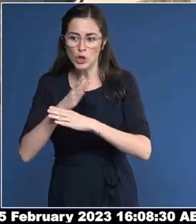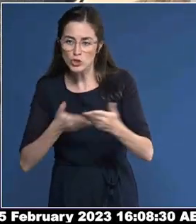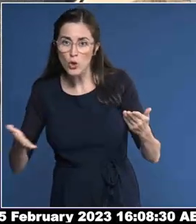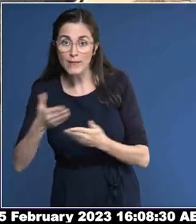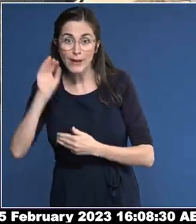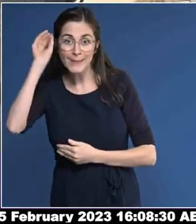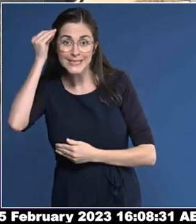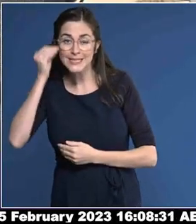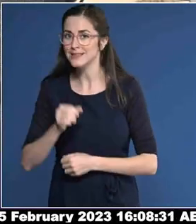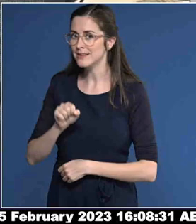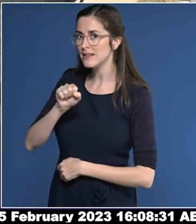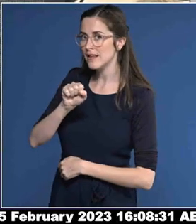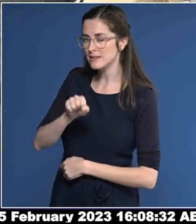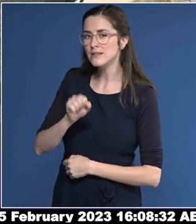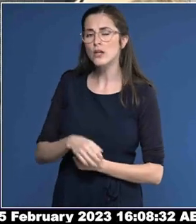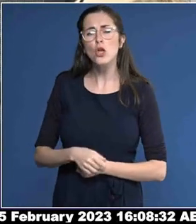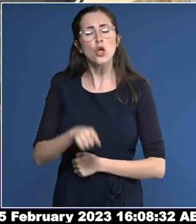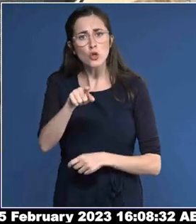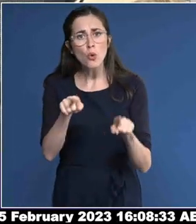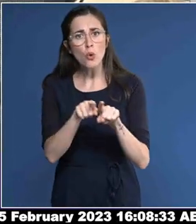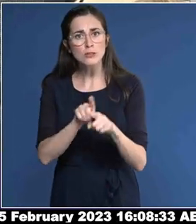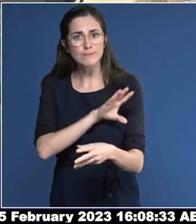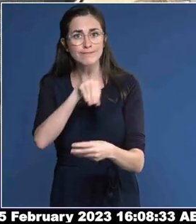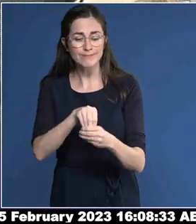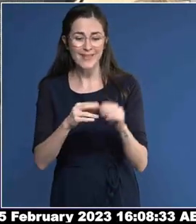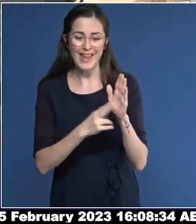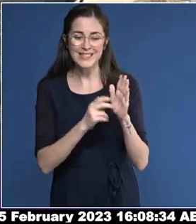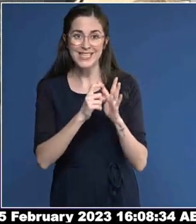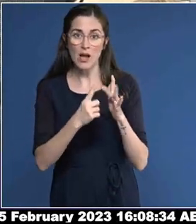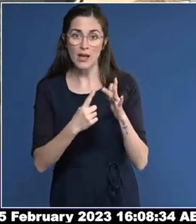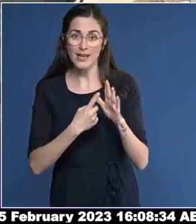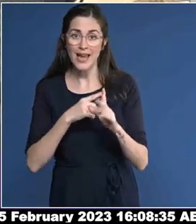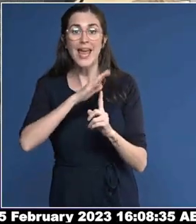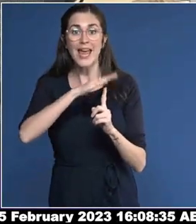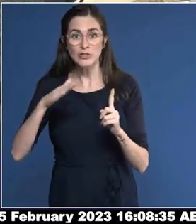And you are a member of the NDIA's Industry CEO Reference Group? Yes.